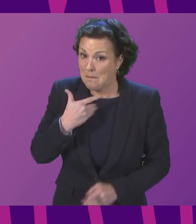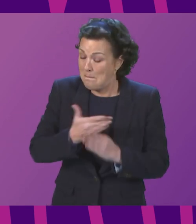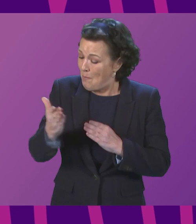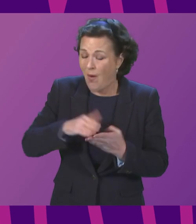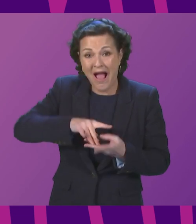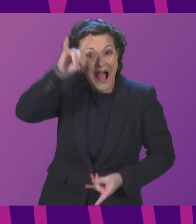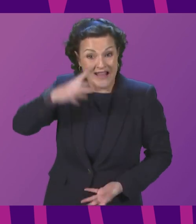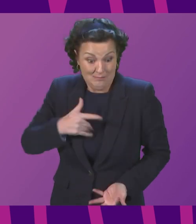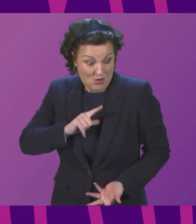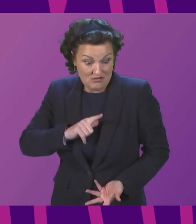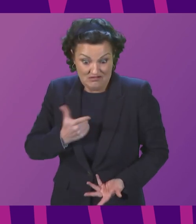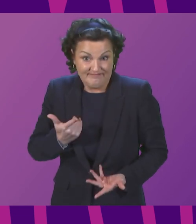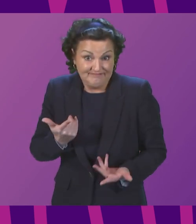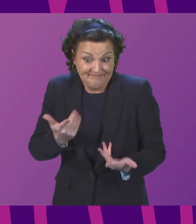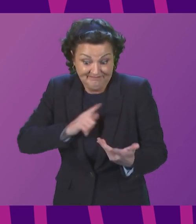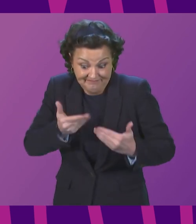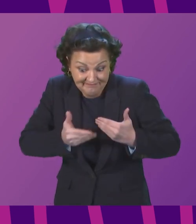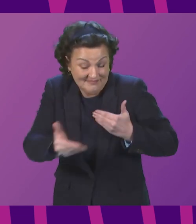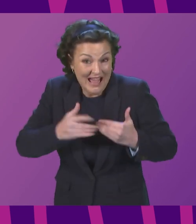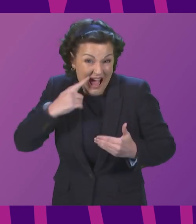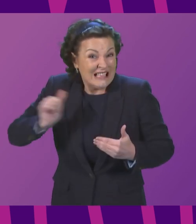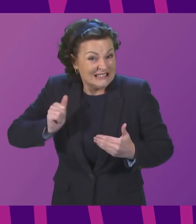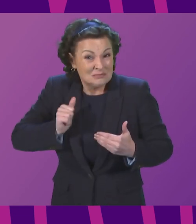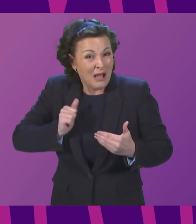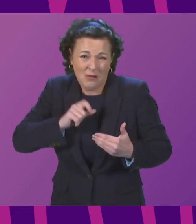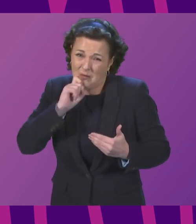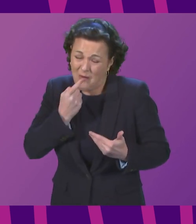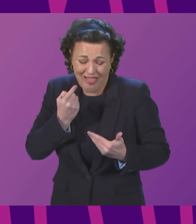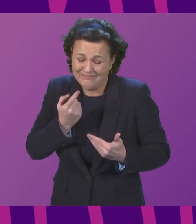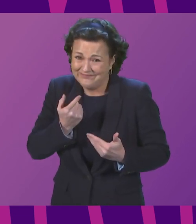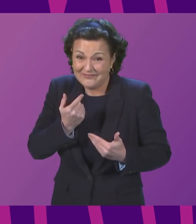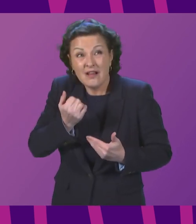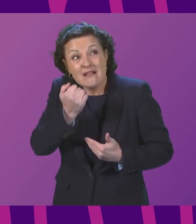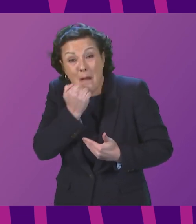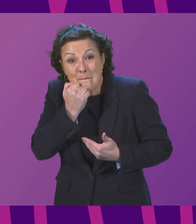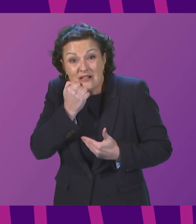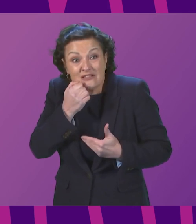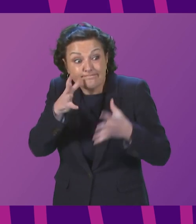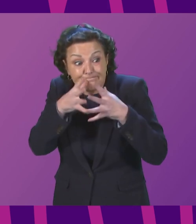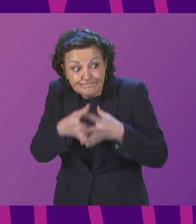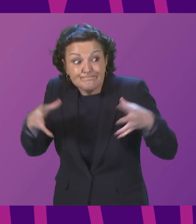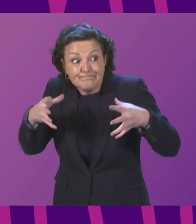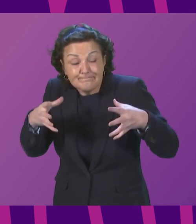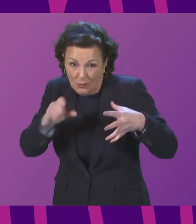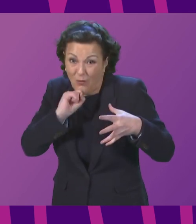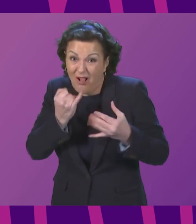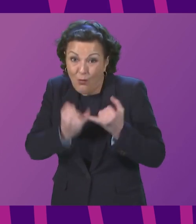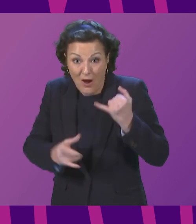I anticipate that we will see continued growth in the level of infection as work and school resume after the holiday period.